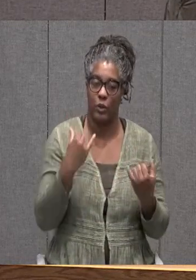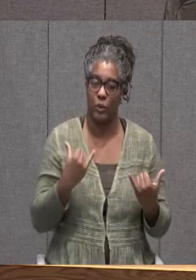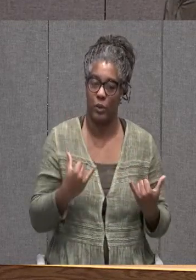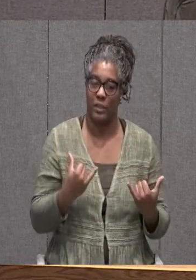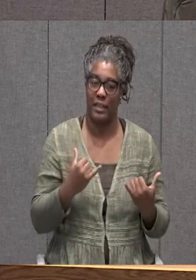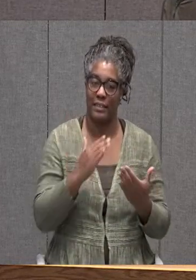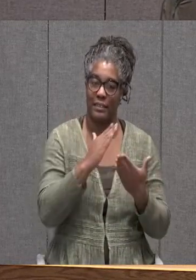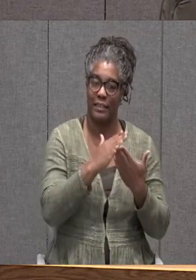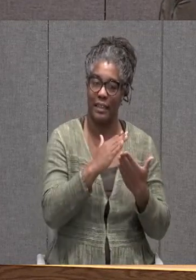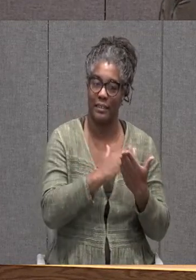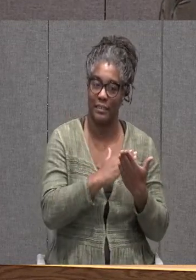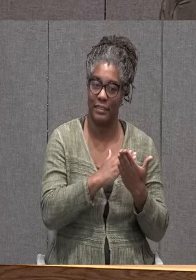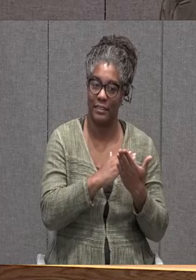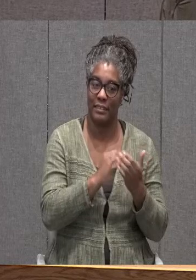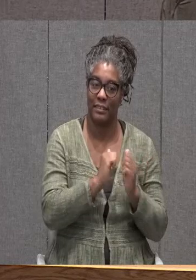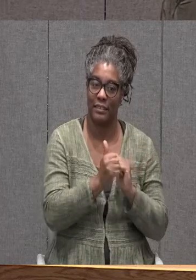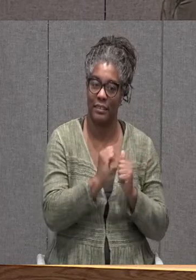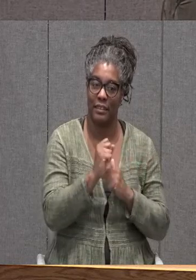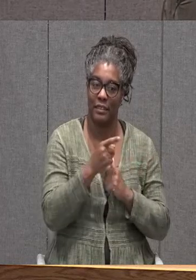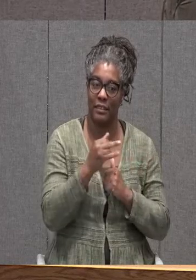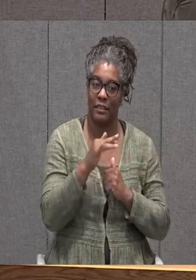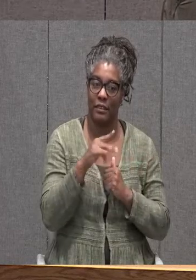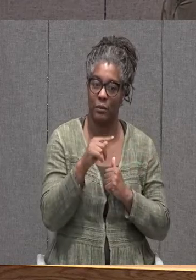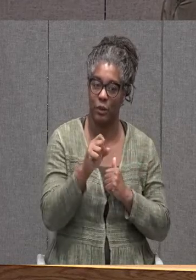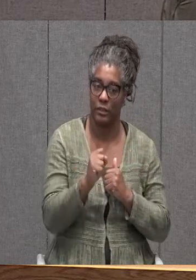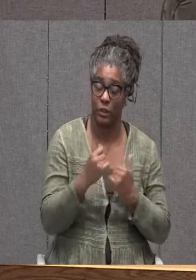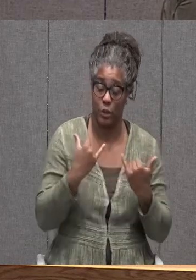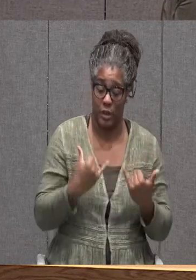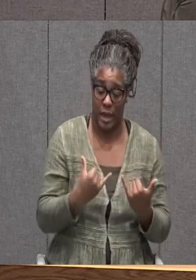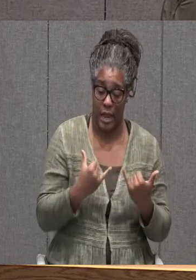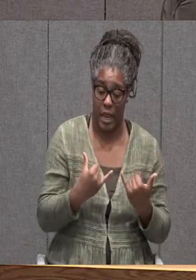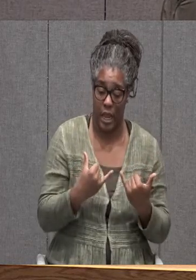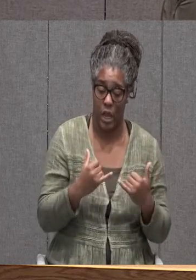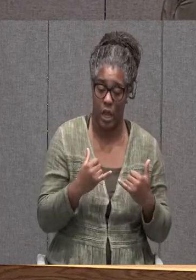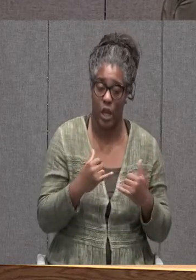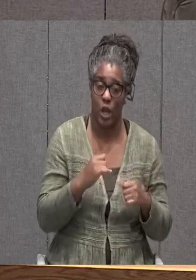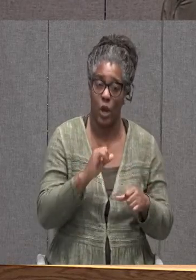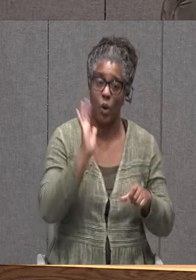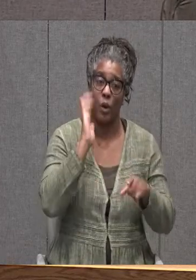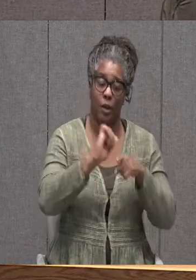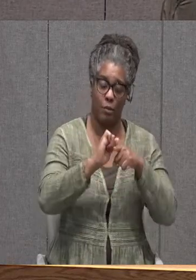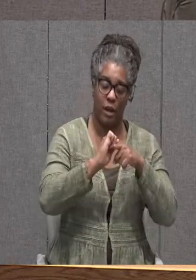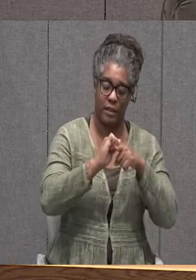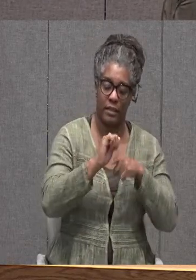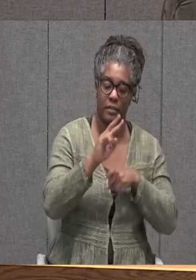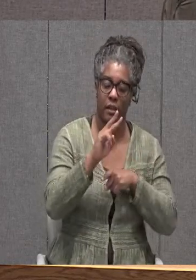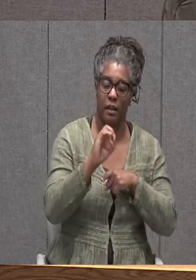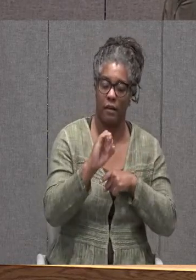Today we're going to work on volleying, or striking, and you're gonna use equipment from around your house,